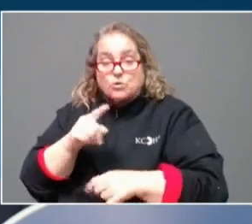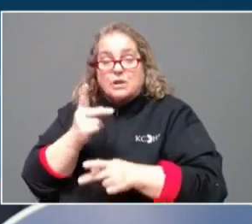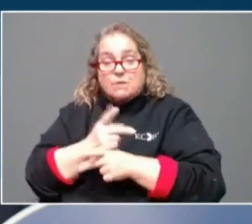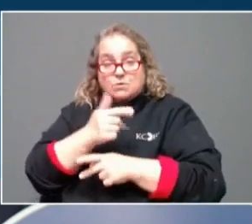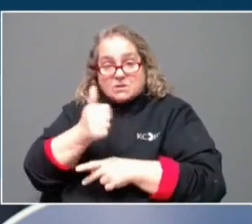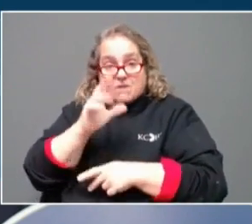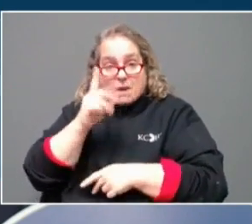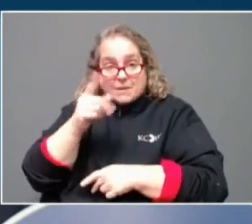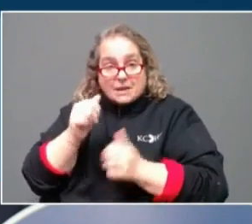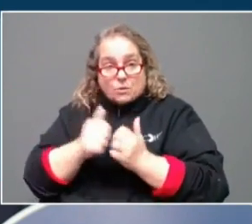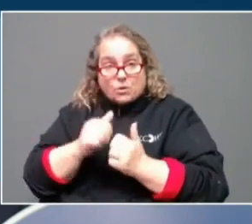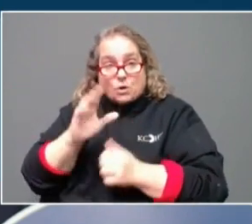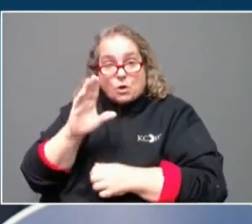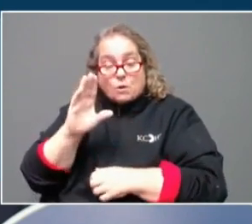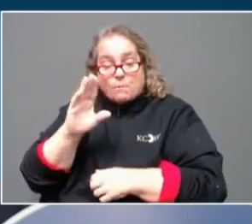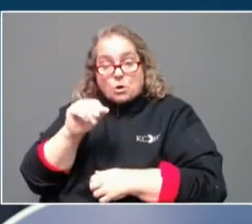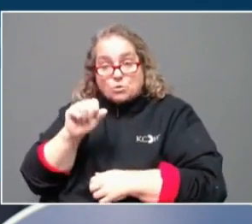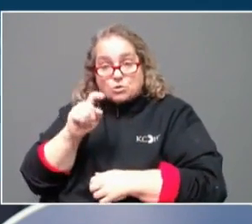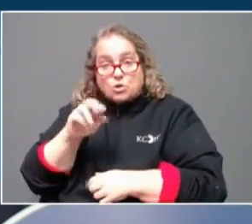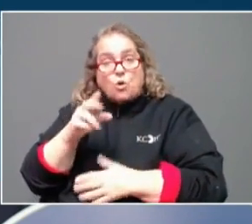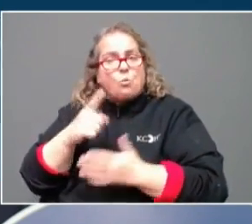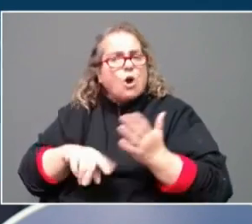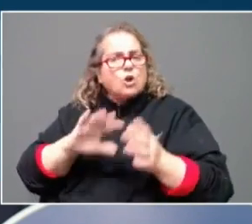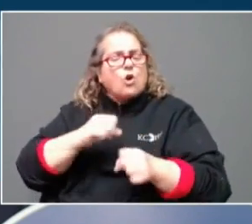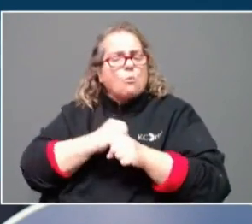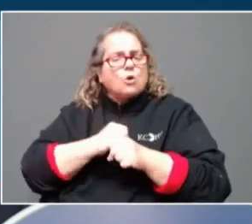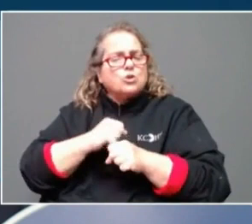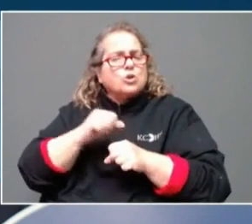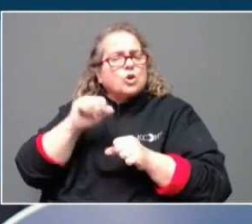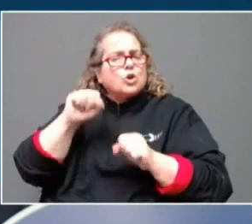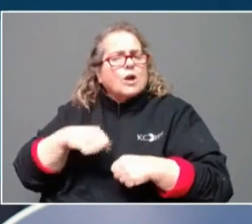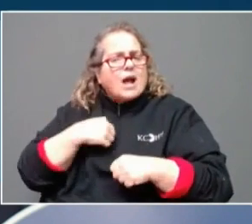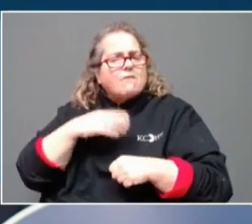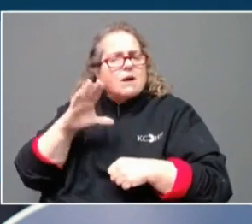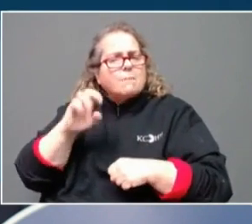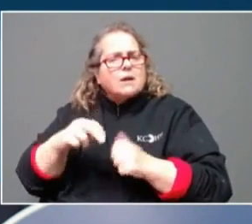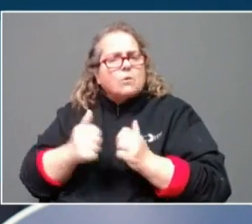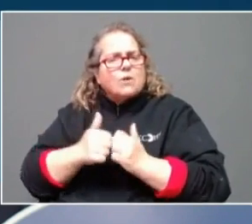protection have been With the vaccines? And this shows that the protection